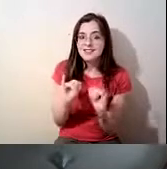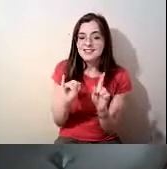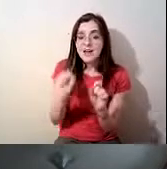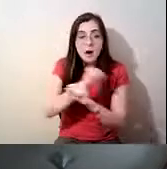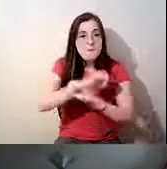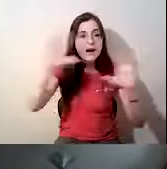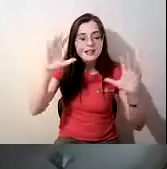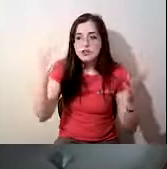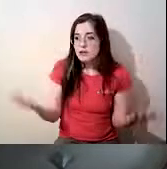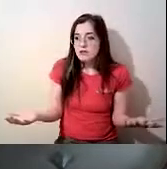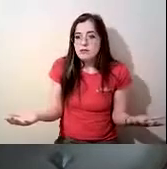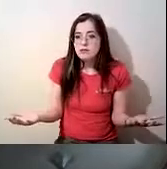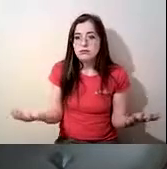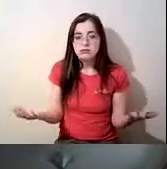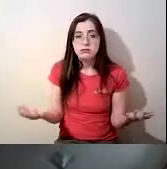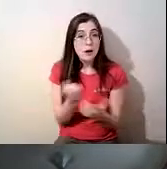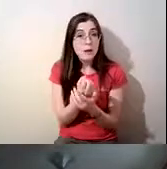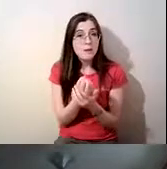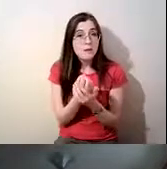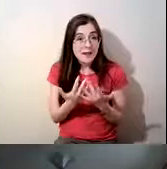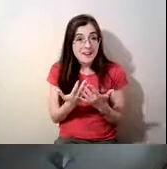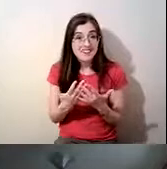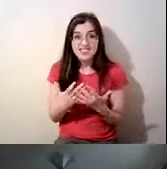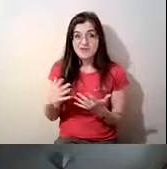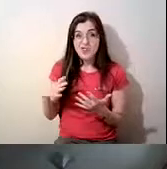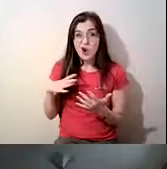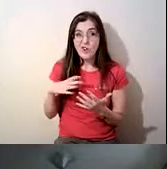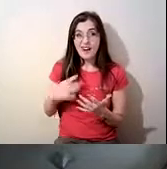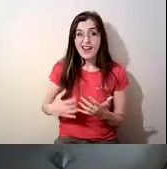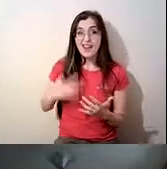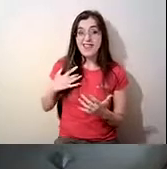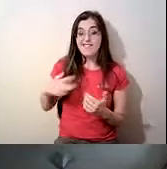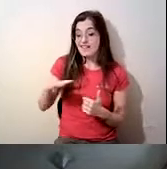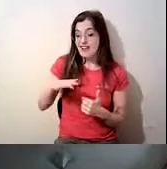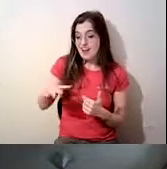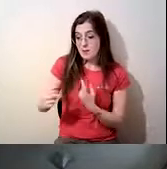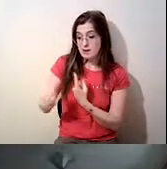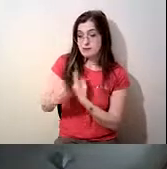know um and many of us do already live in places that have been hit by climate crisis particularly